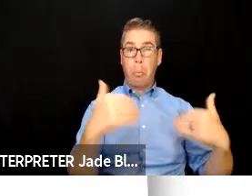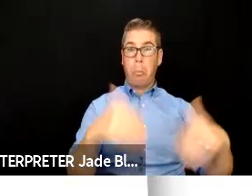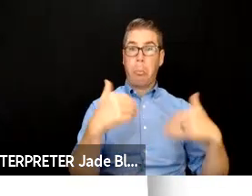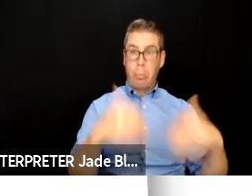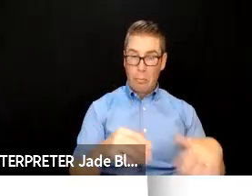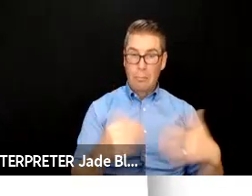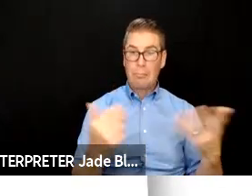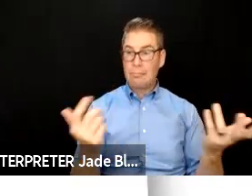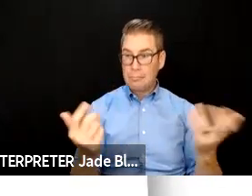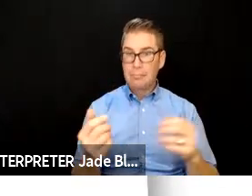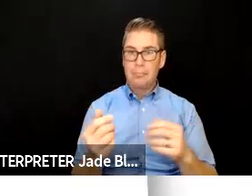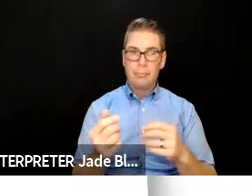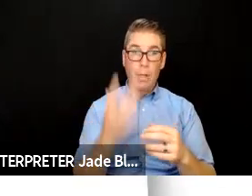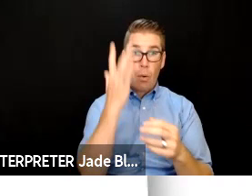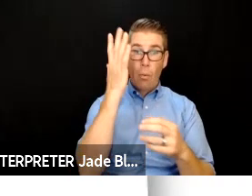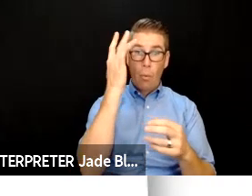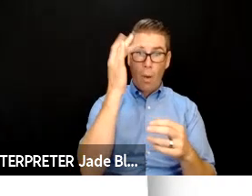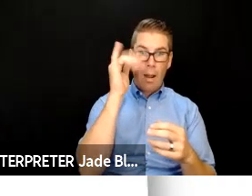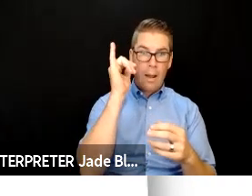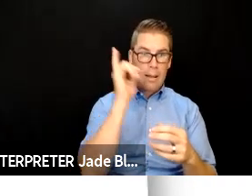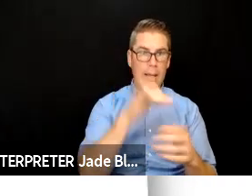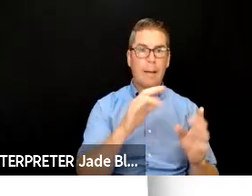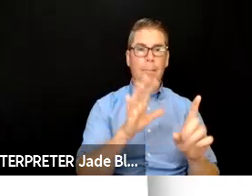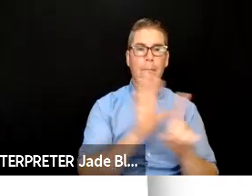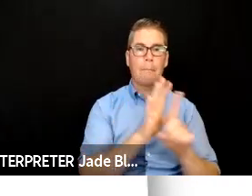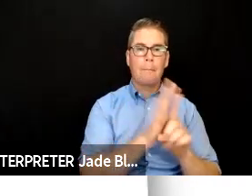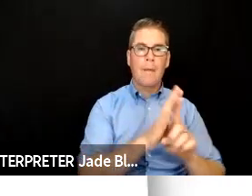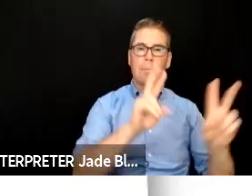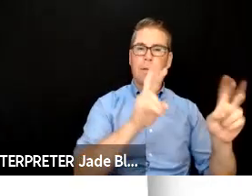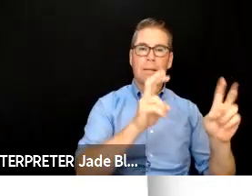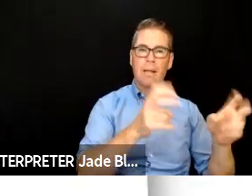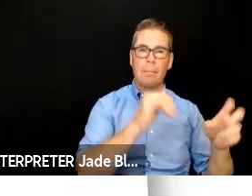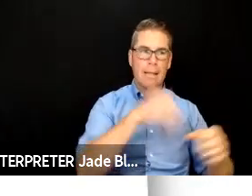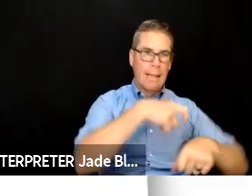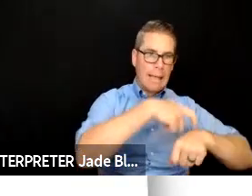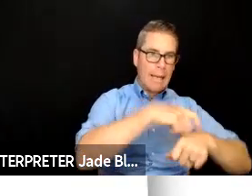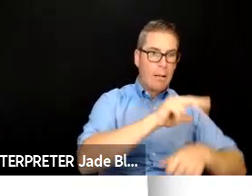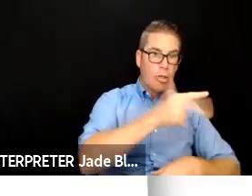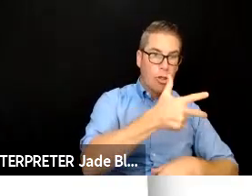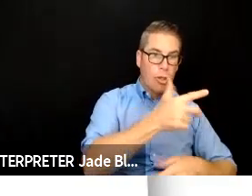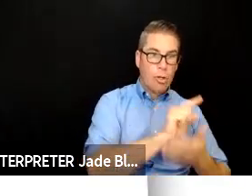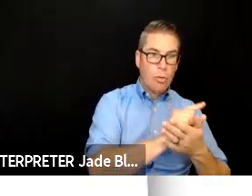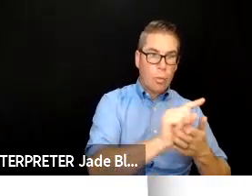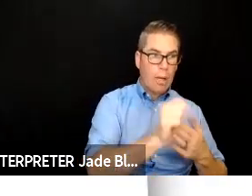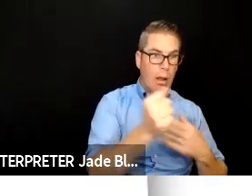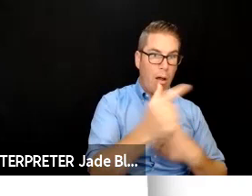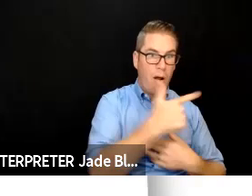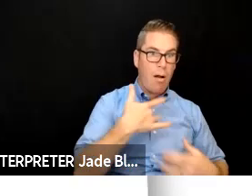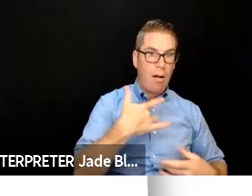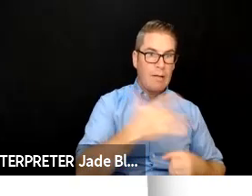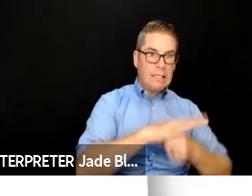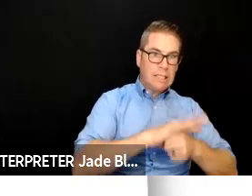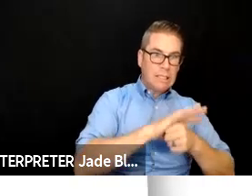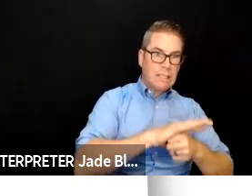Sally Potter: Right around this time it's a stressful time for everyone, right around this third week. And so they were just itching to talk about it.